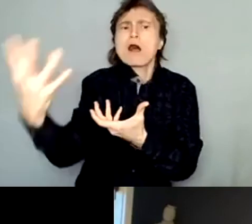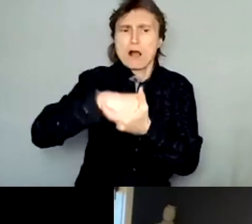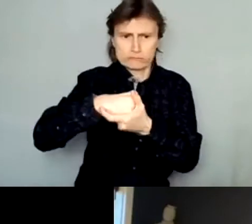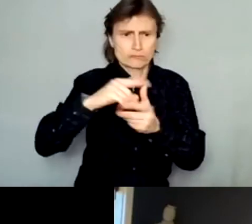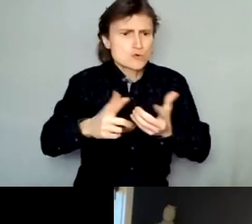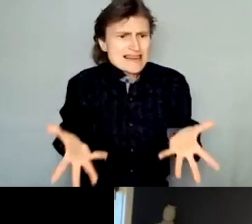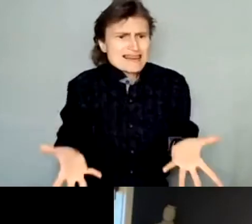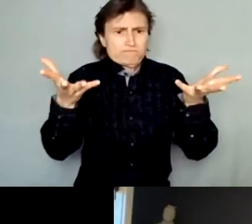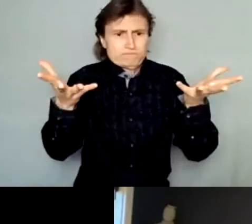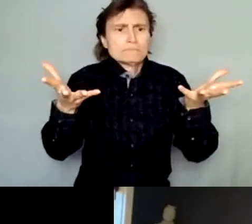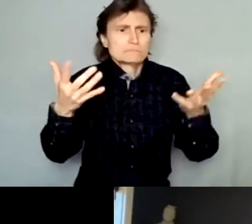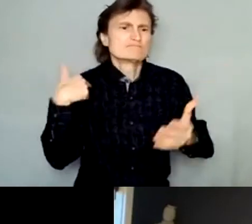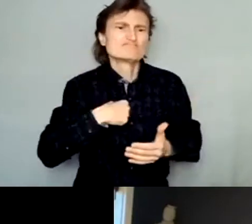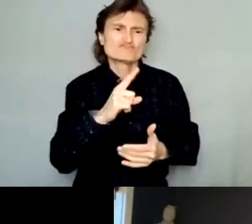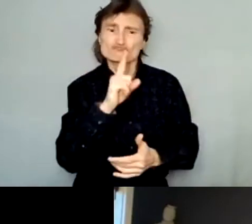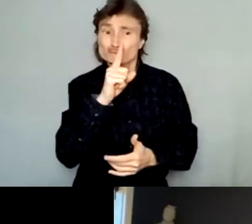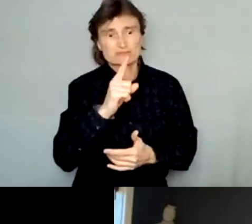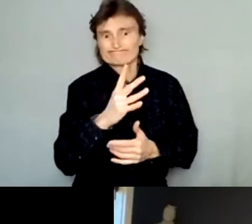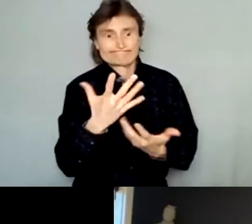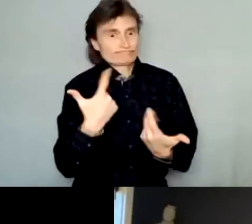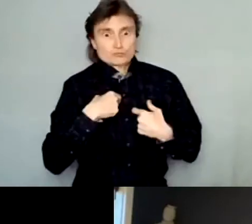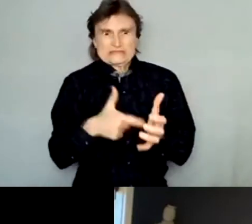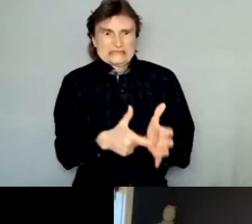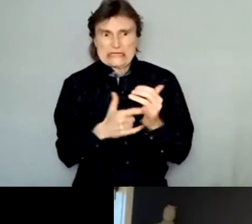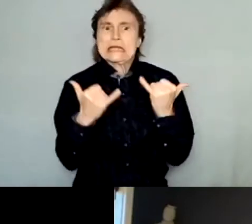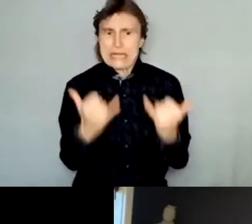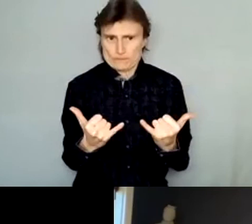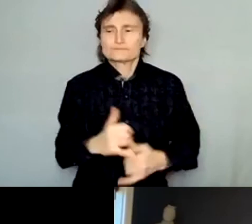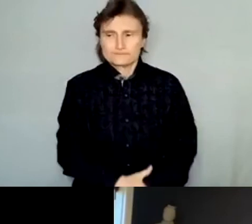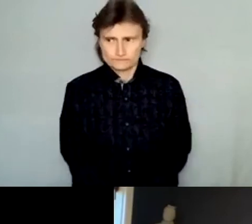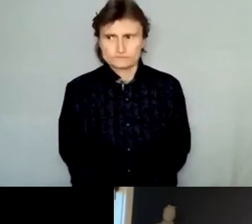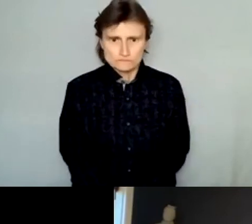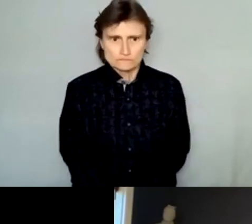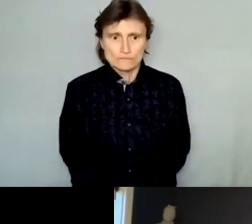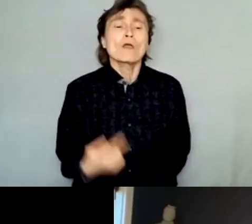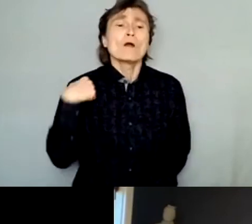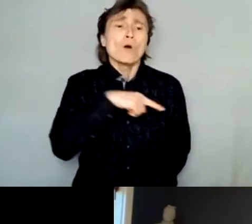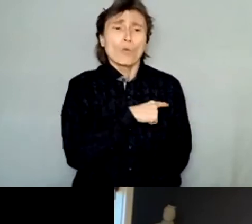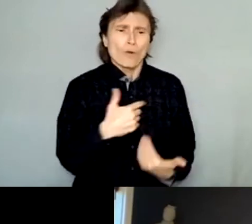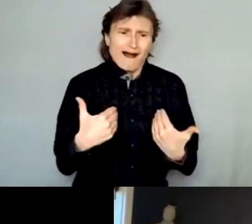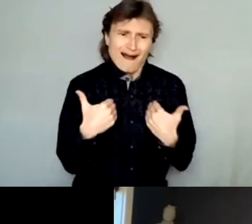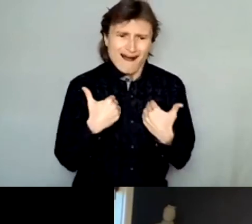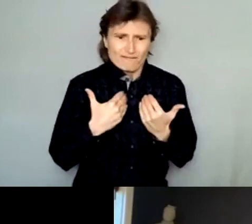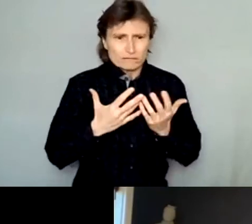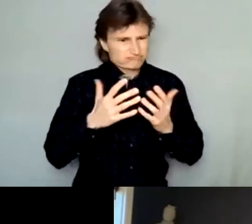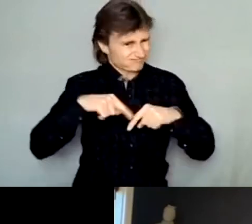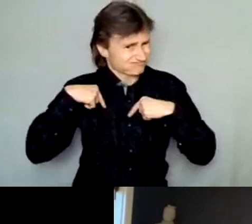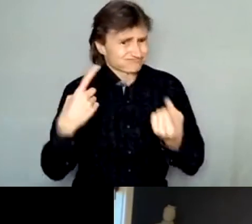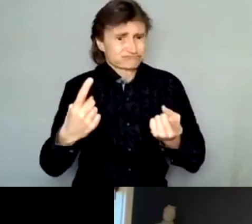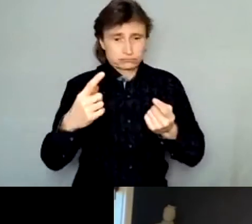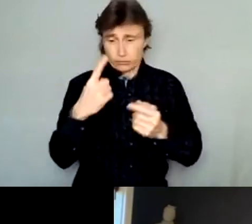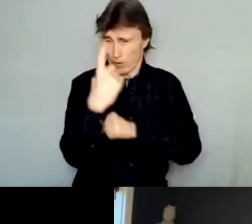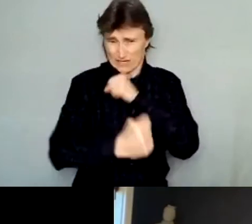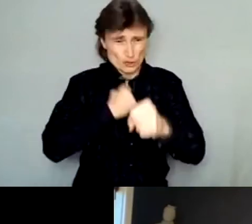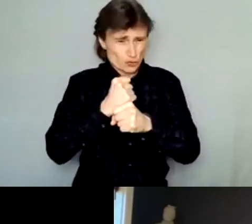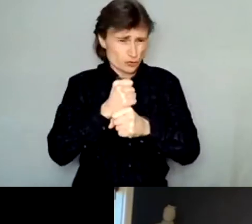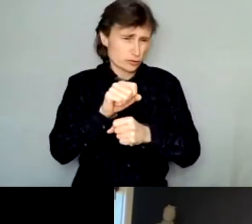If I've had a chance to have conversations with you over this last year, many times I